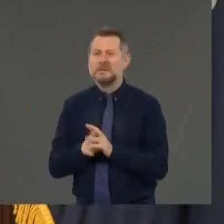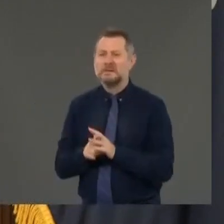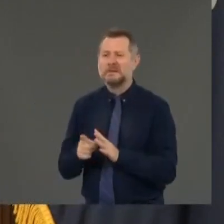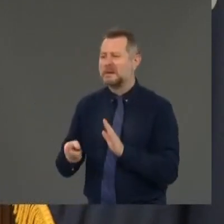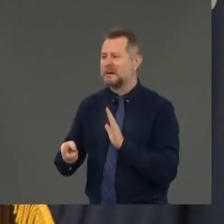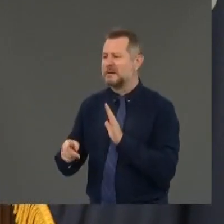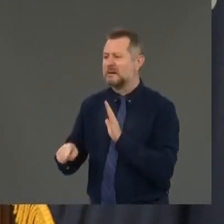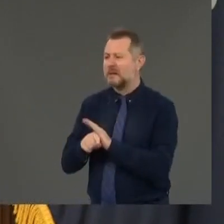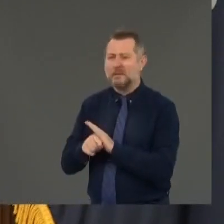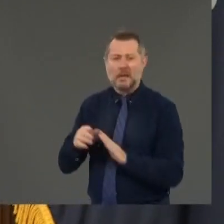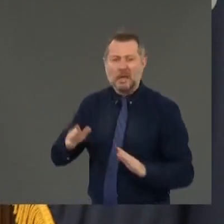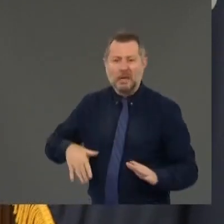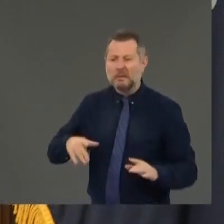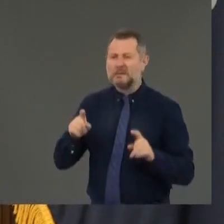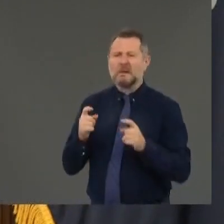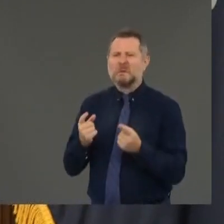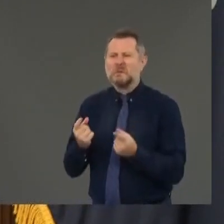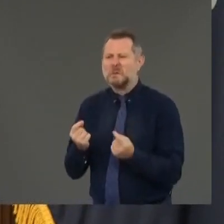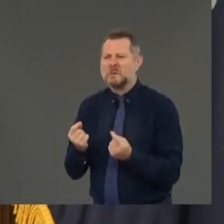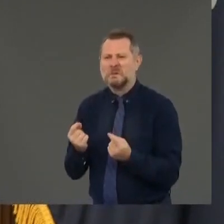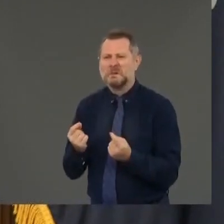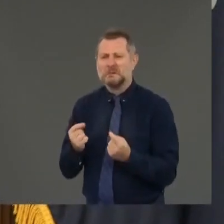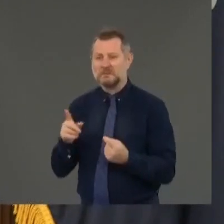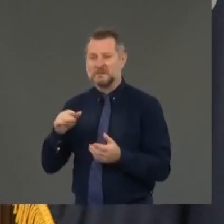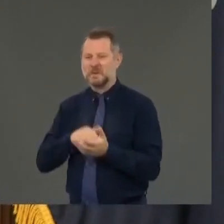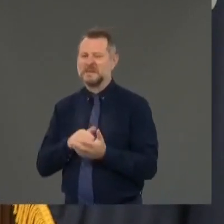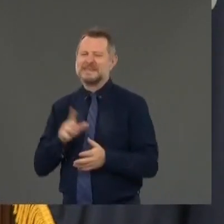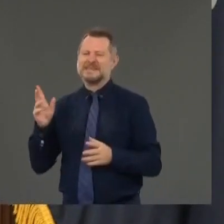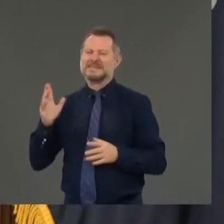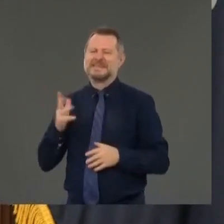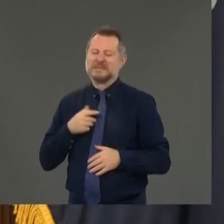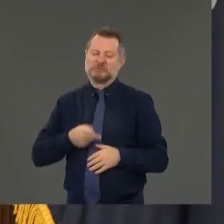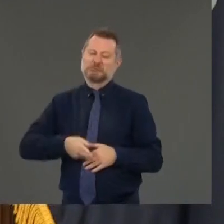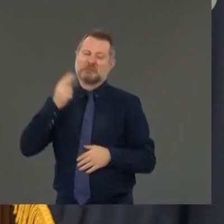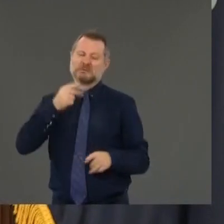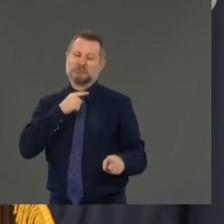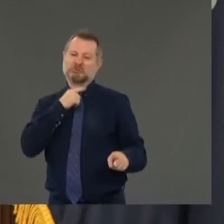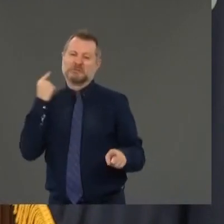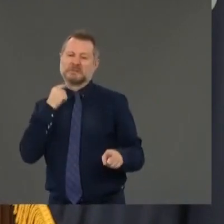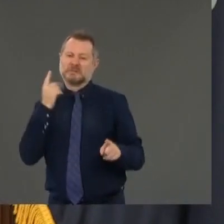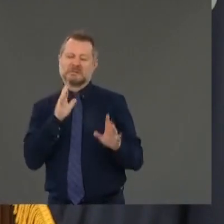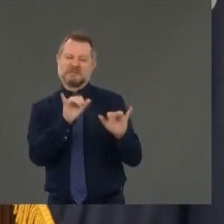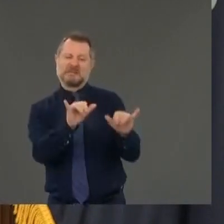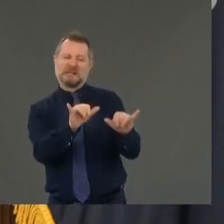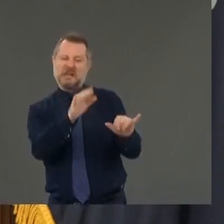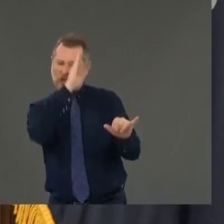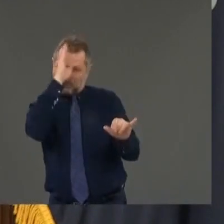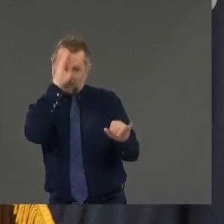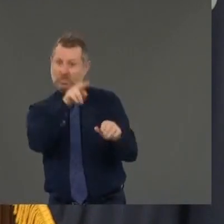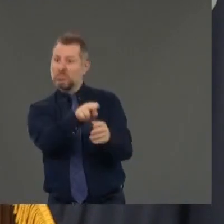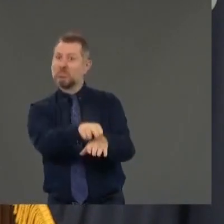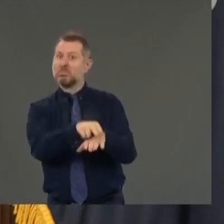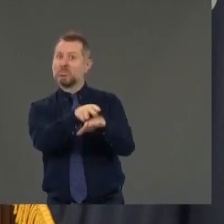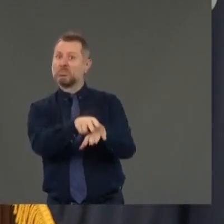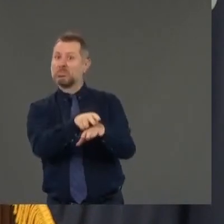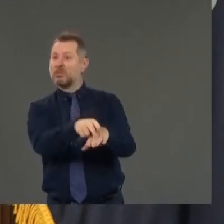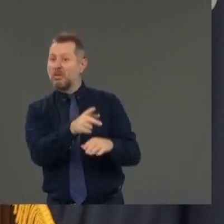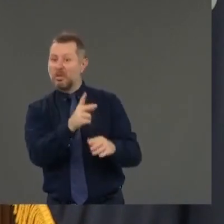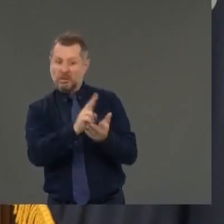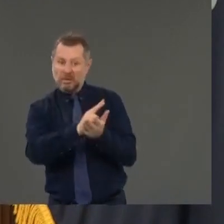YET TESTING NEGATIVE, THEY WILL SAY TO YOU IT IS HIGHLY RISKY TO